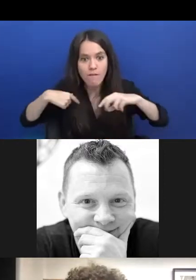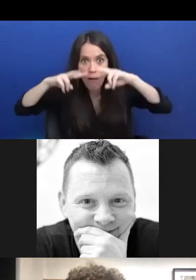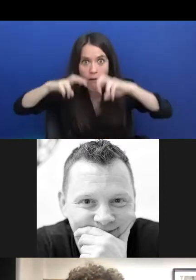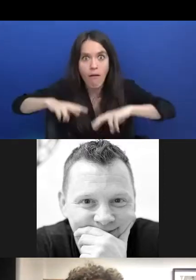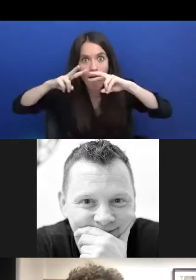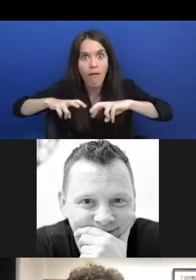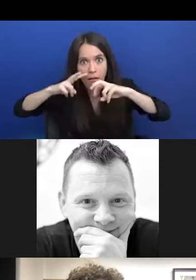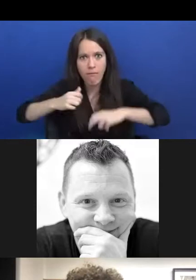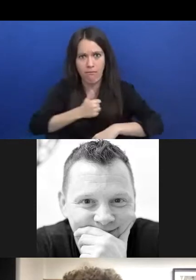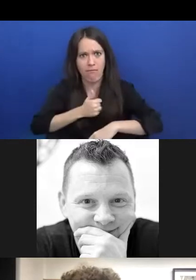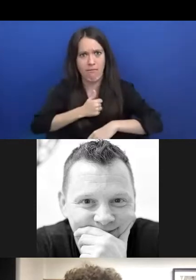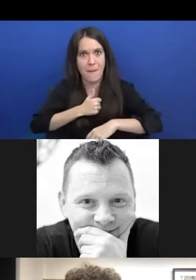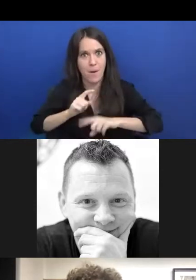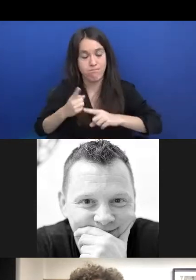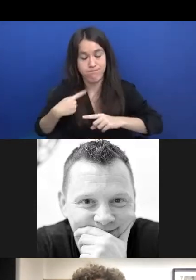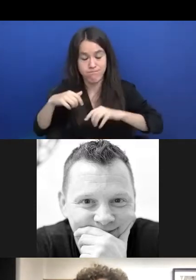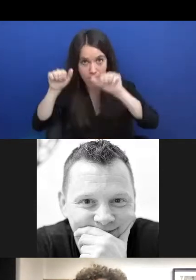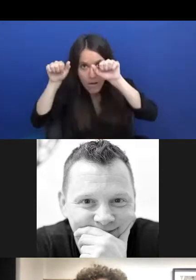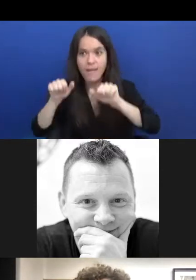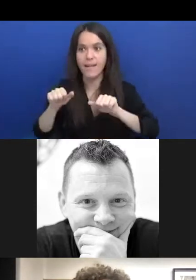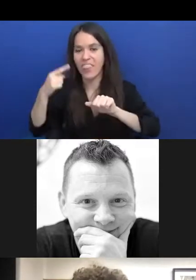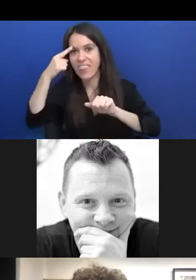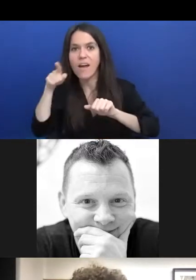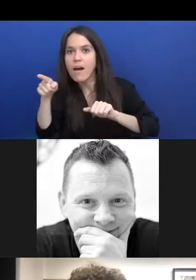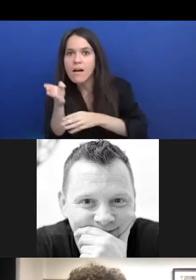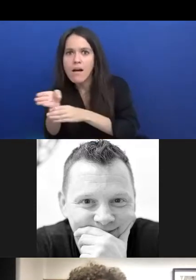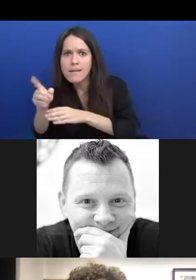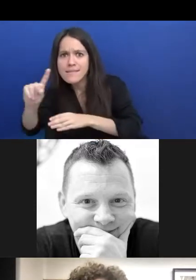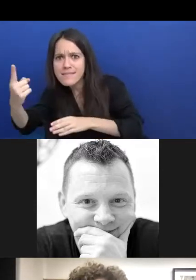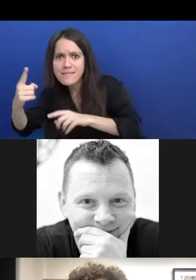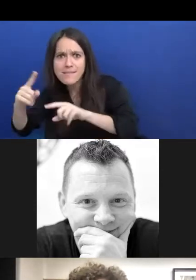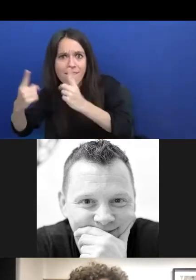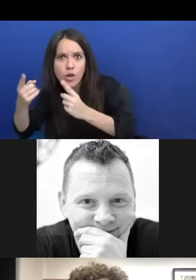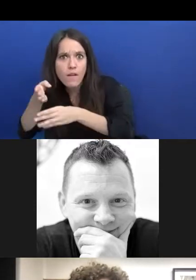researchers across the discipline of linguistics and into other disciplines and I just put photos